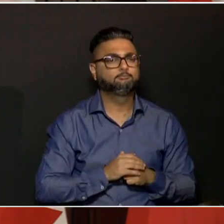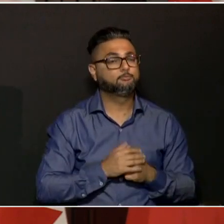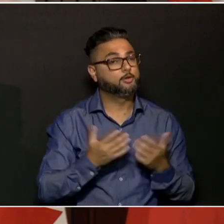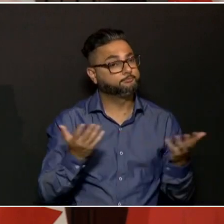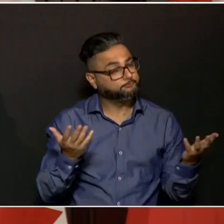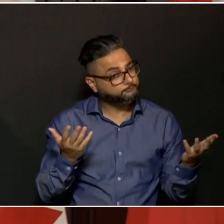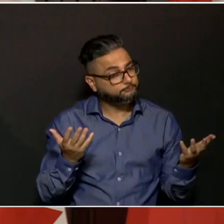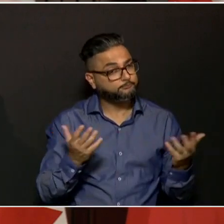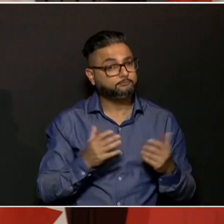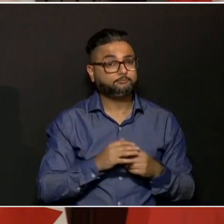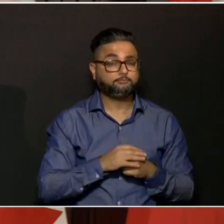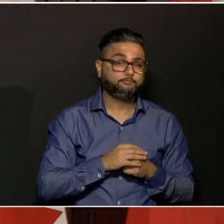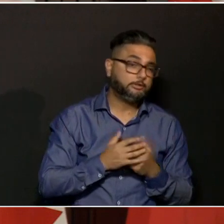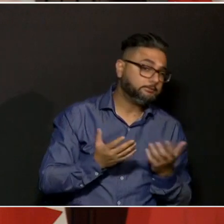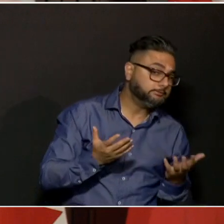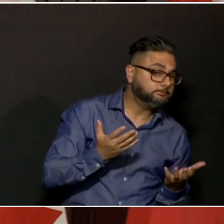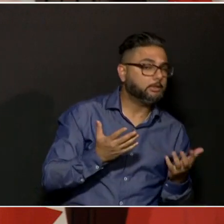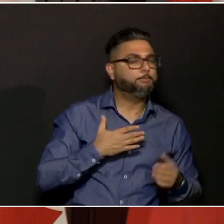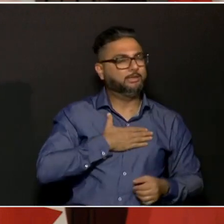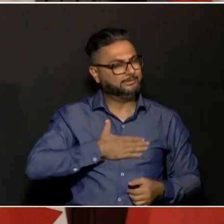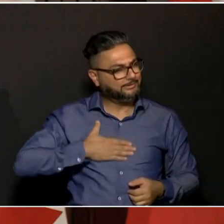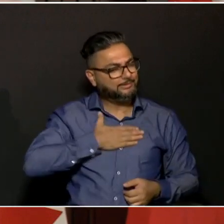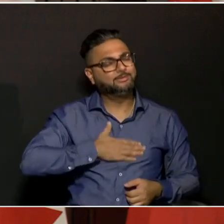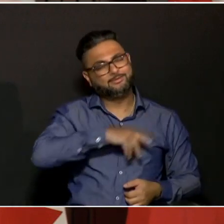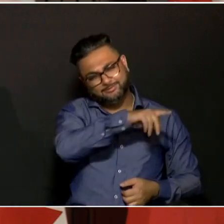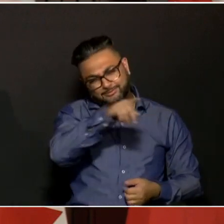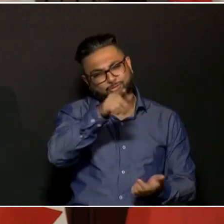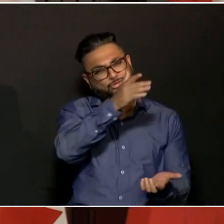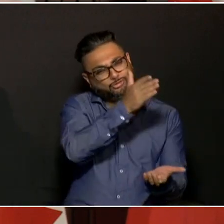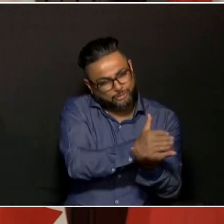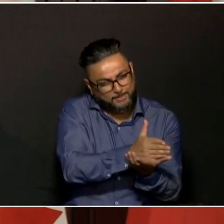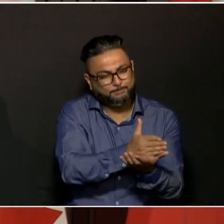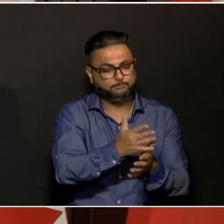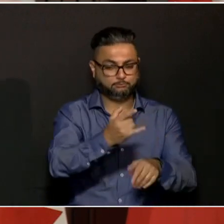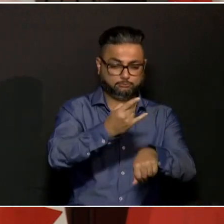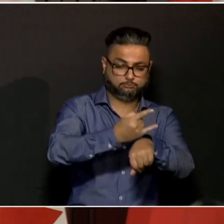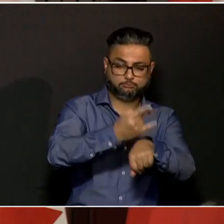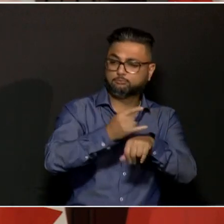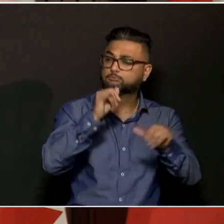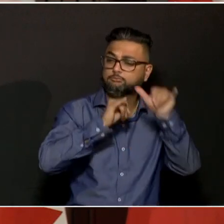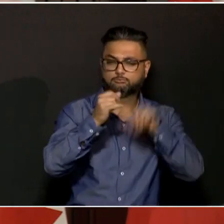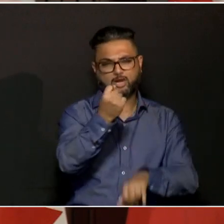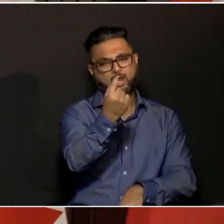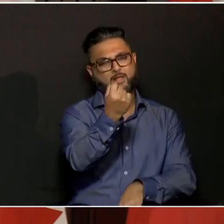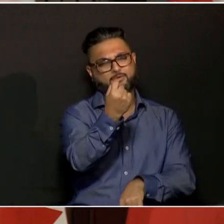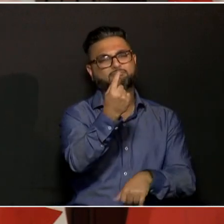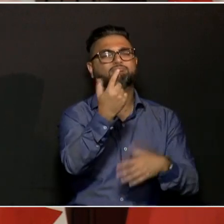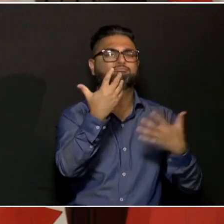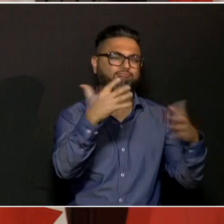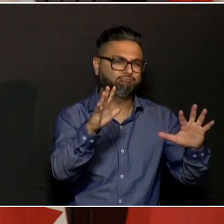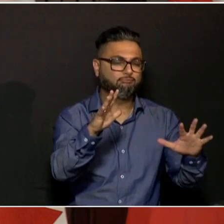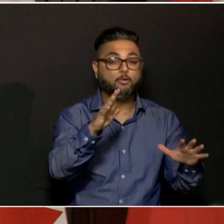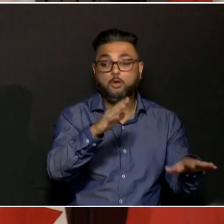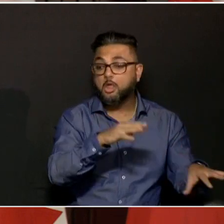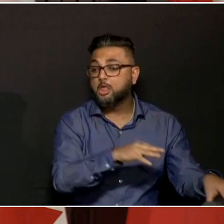staying open late and I don't think it is a huge task if they can stop serving drinks at 11 o'clock enclosed